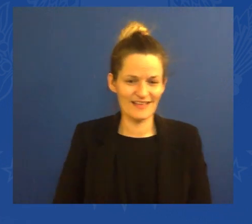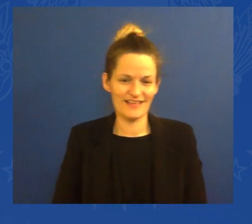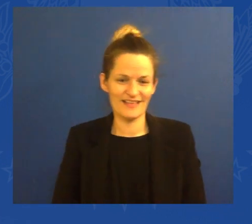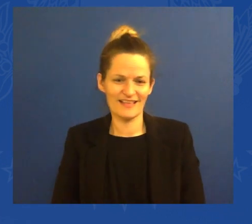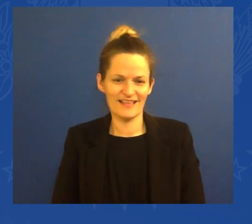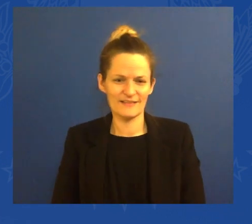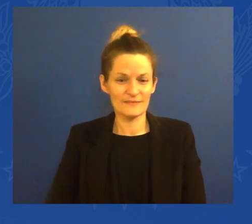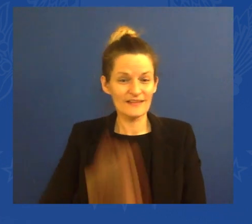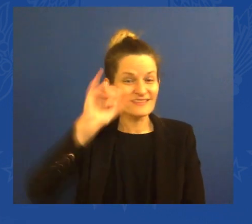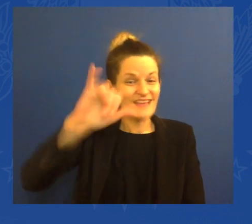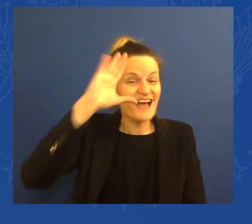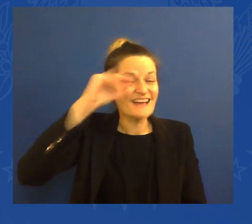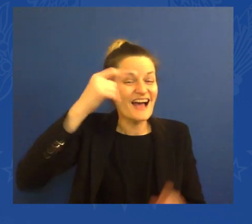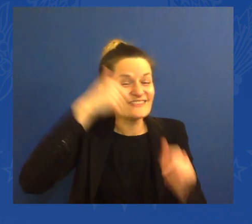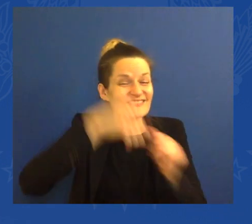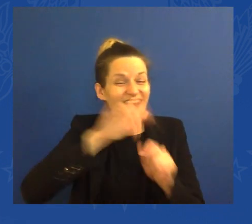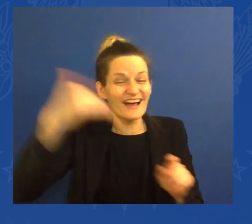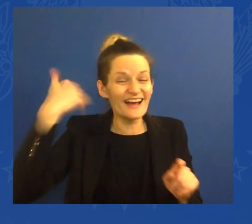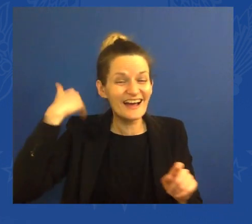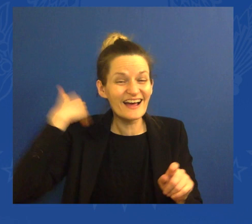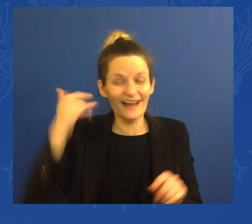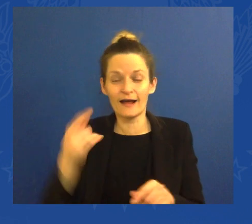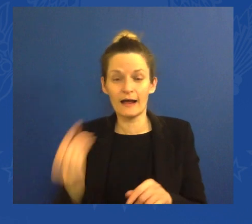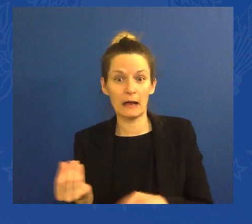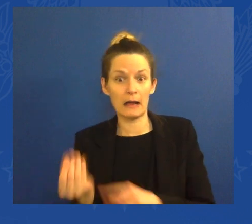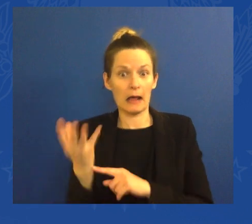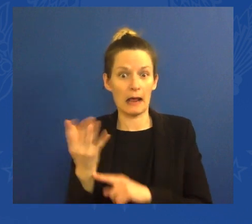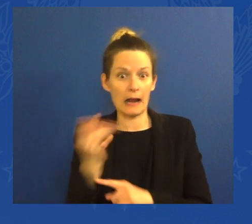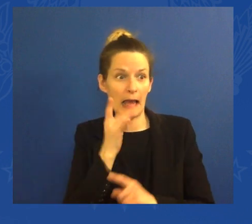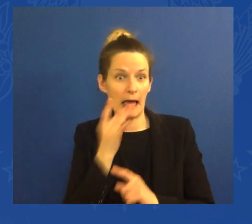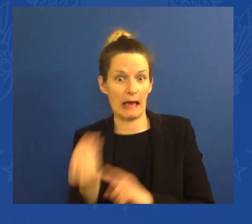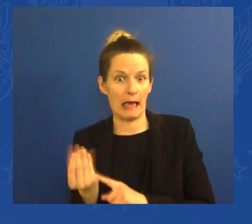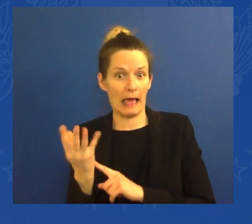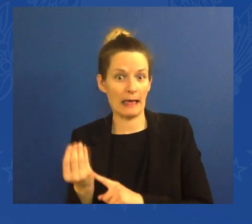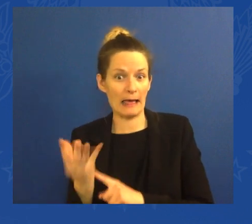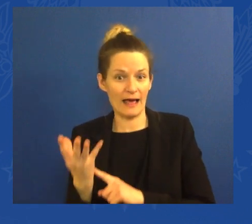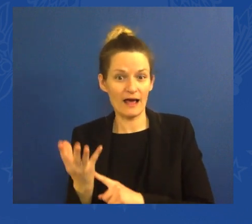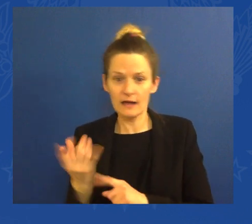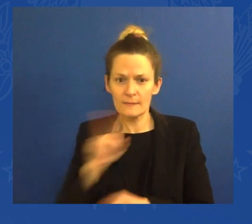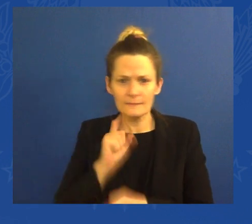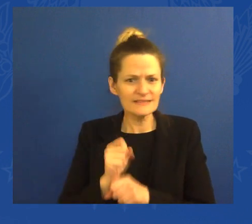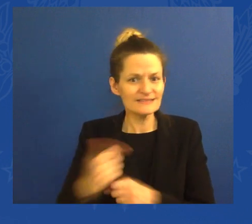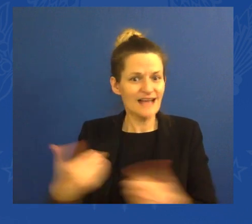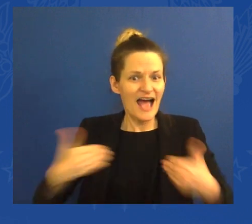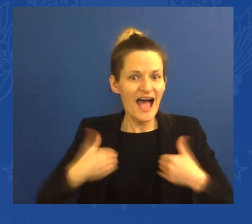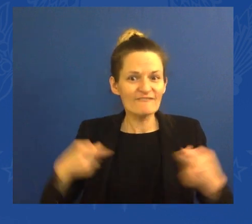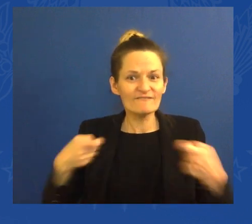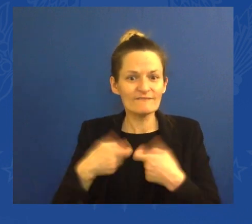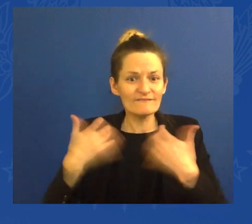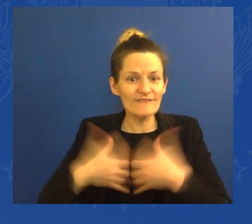All told, we've created 369,000 new manufacturing jobs in America just last year.